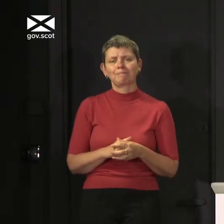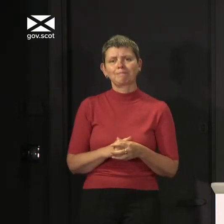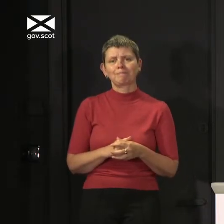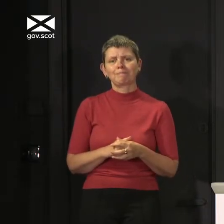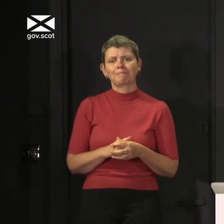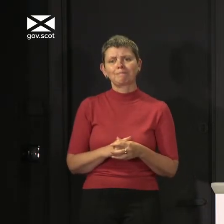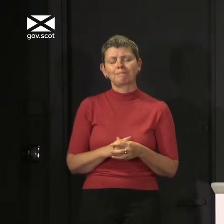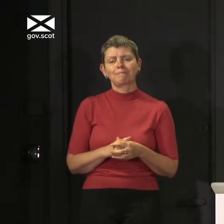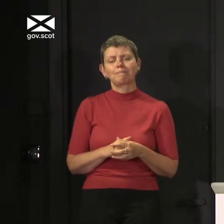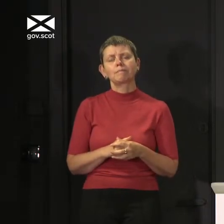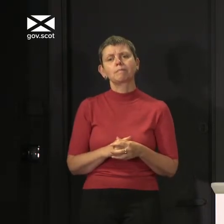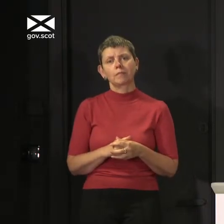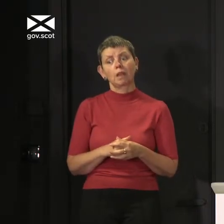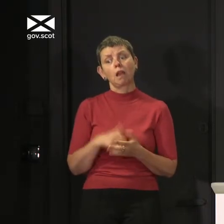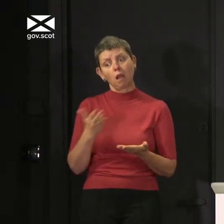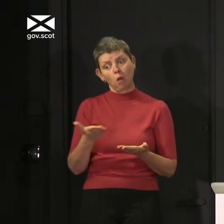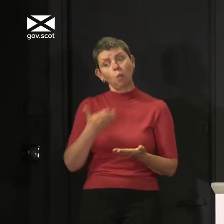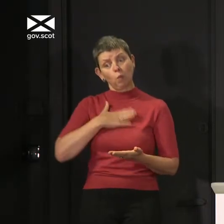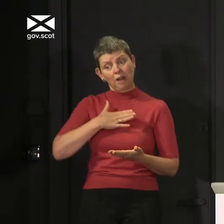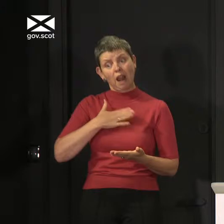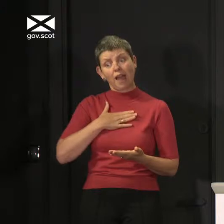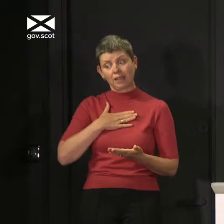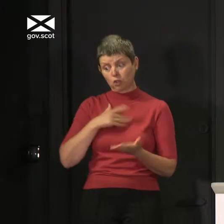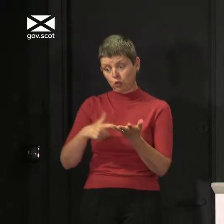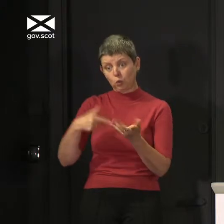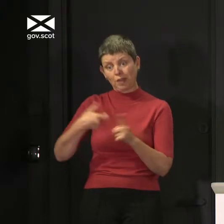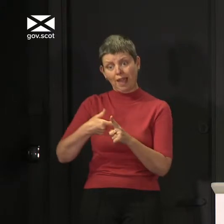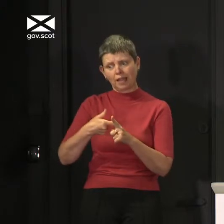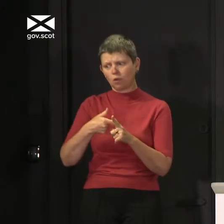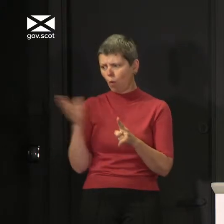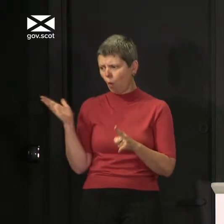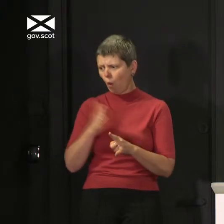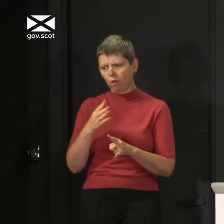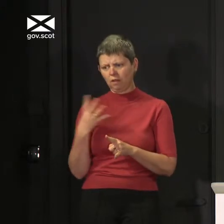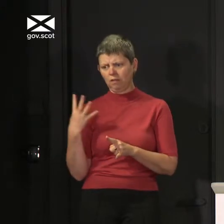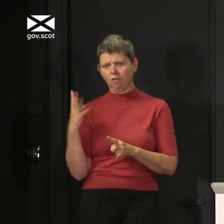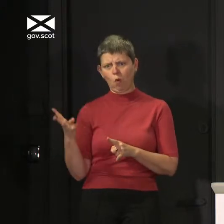an alignment with the UK, because as I said a moment ago the practical reasons for that